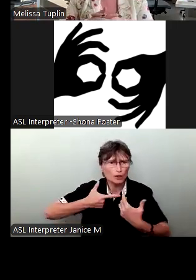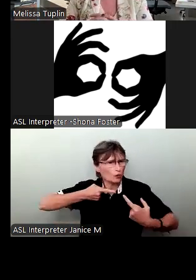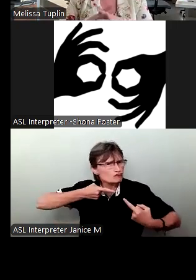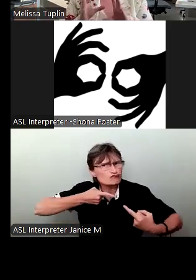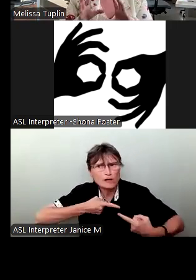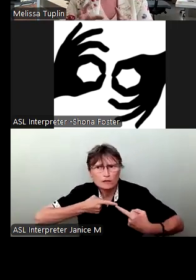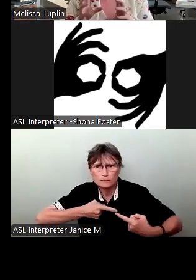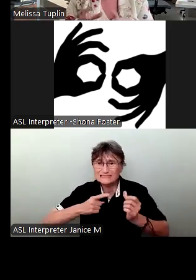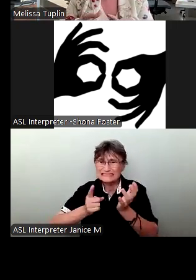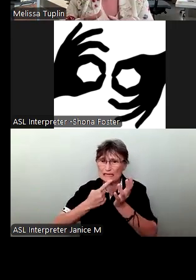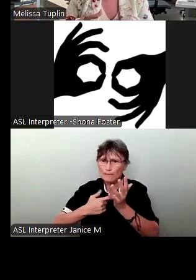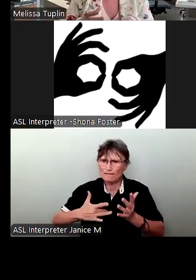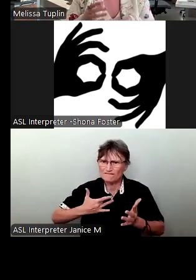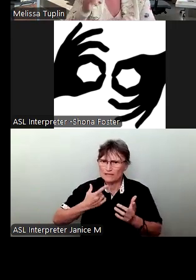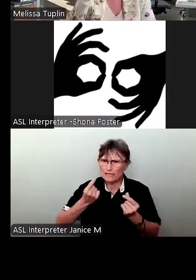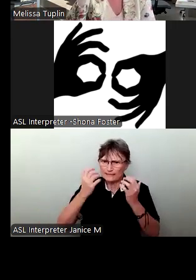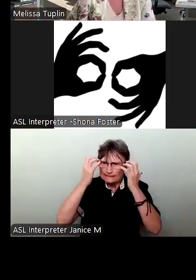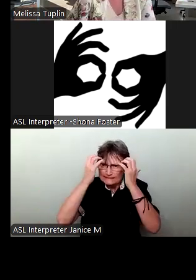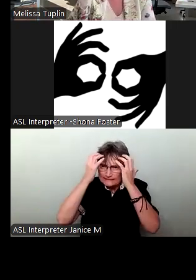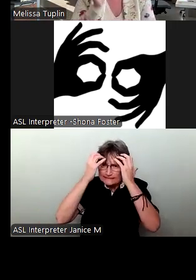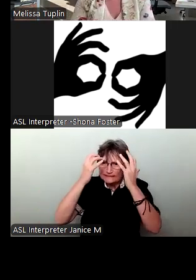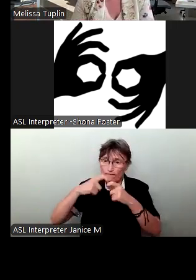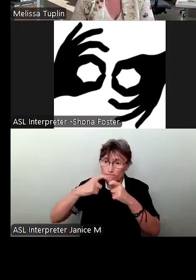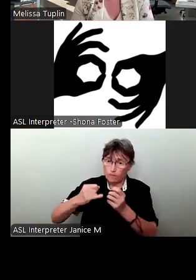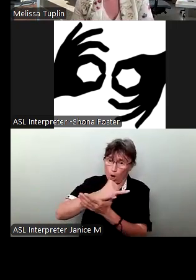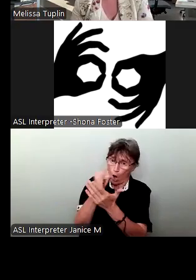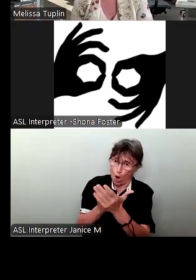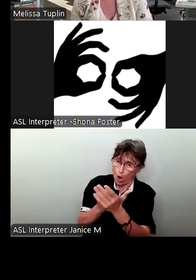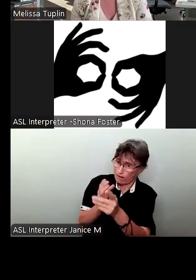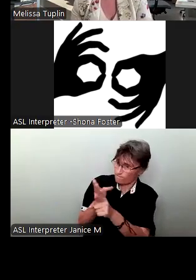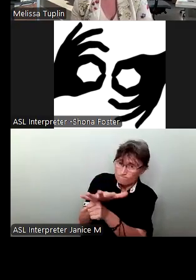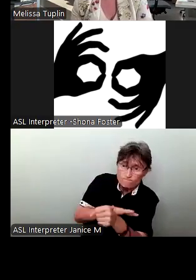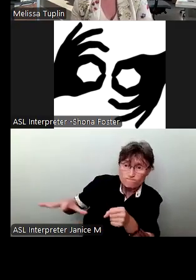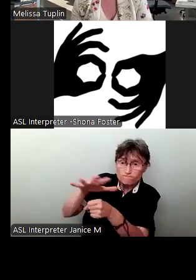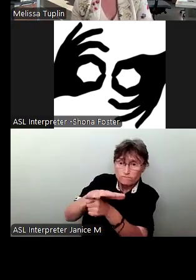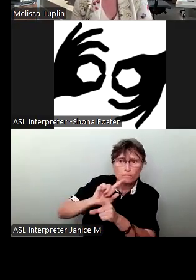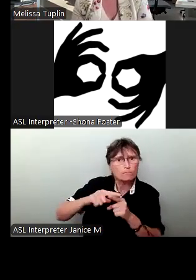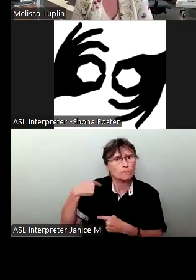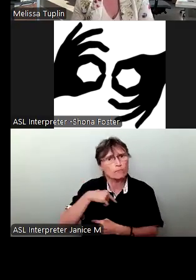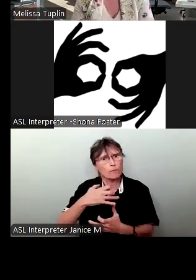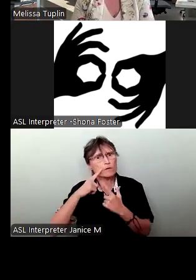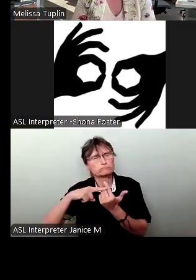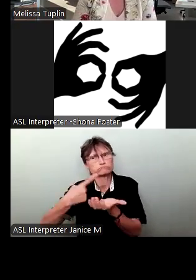about the specific barriers that are coming up for your organizations to meet your goals.